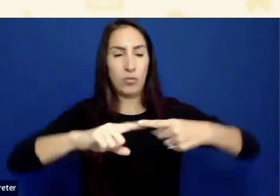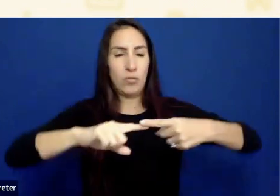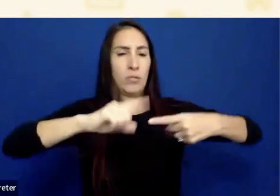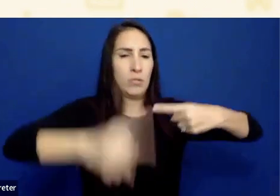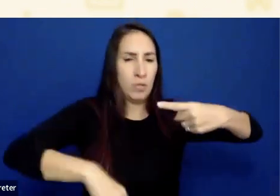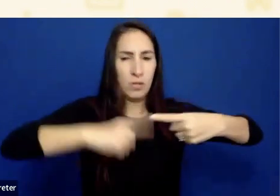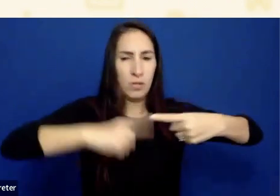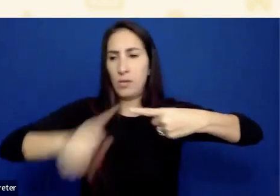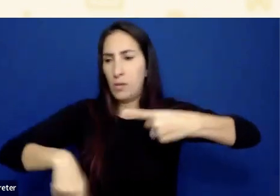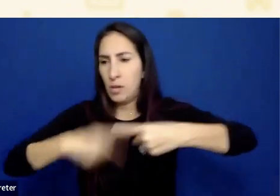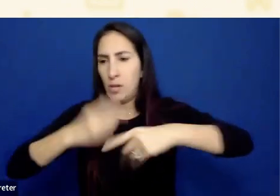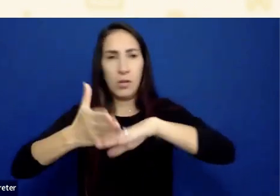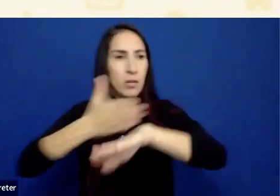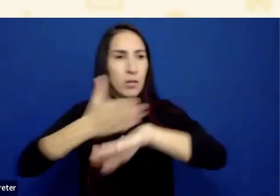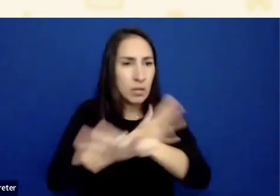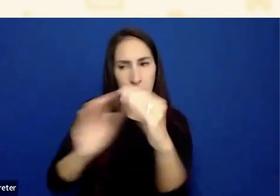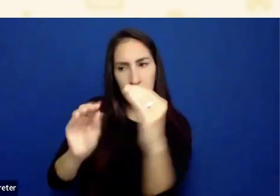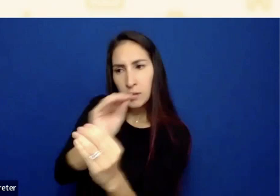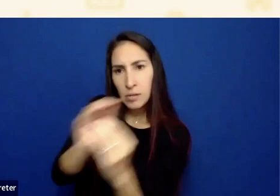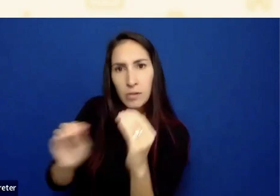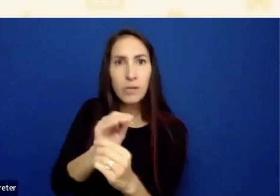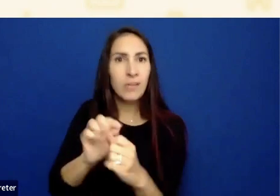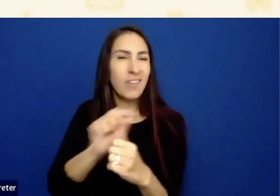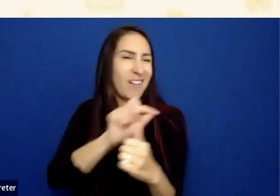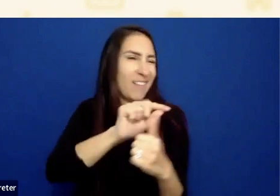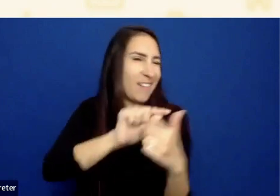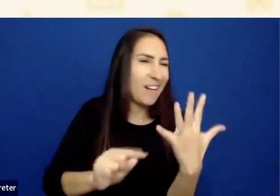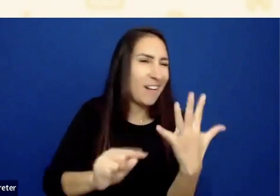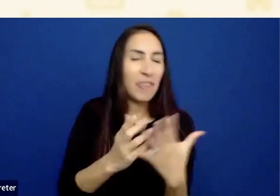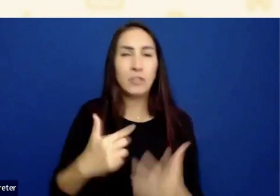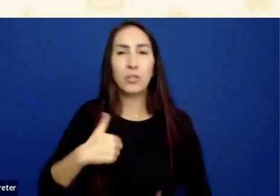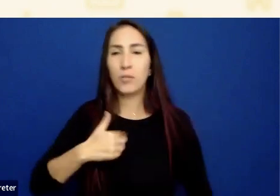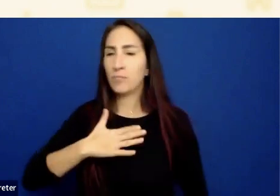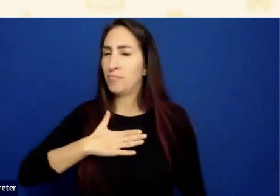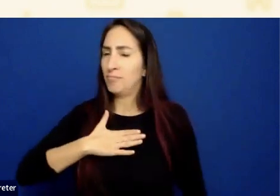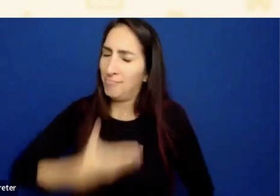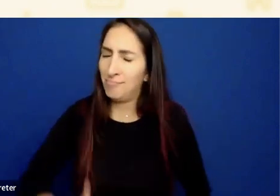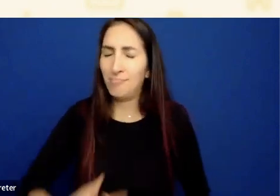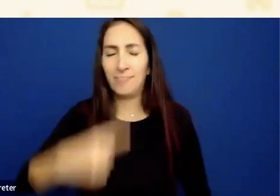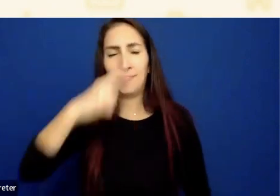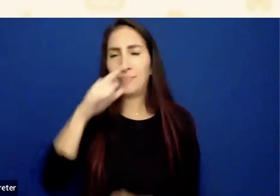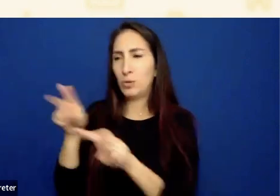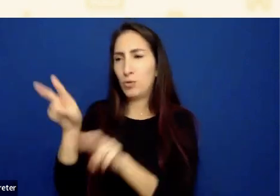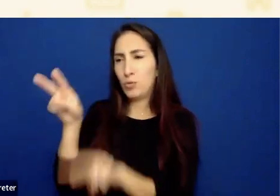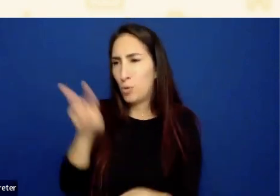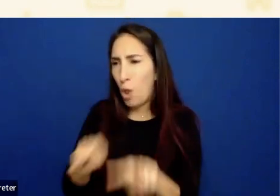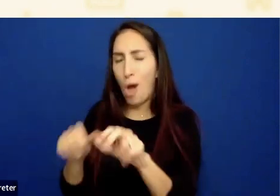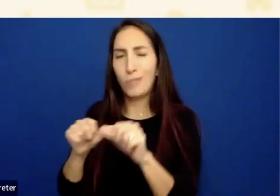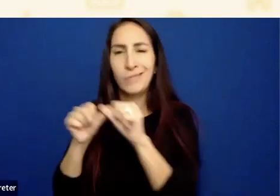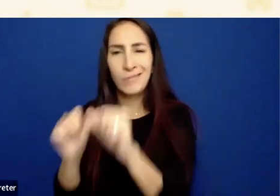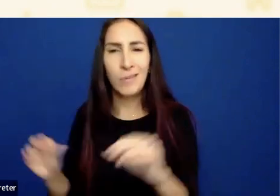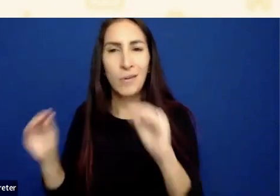so I think I'd be happy to keep looking. And I think the more folks with disabilities who get an opportunity